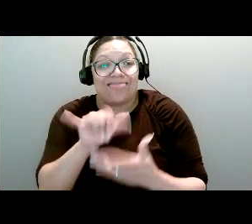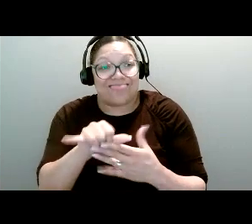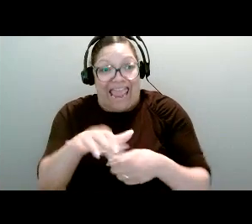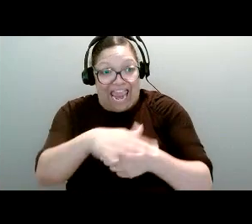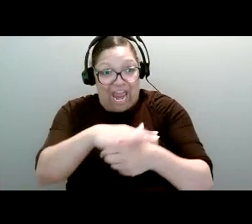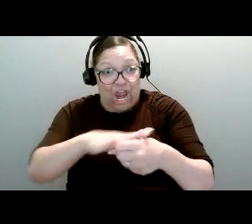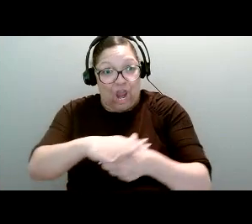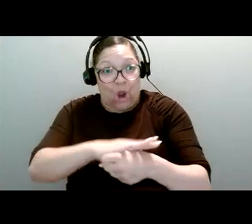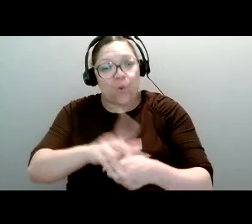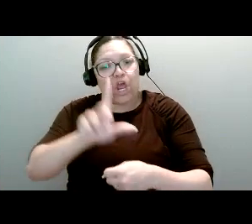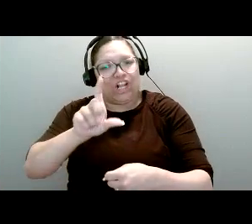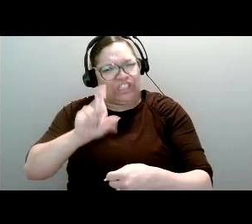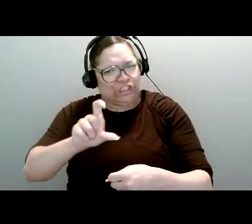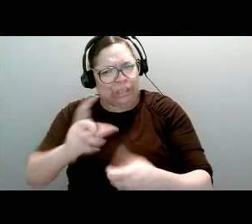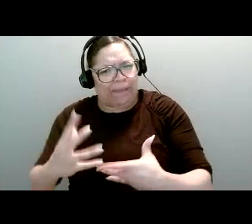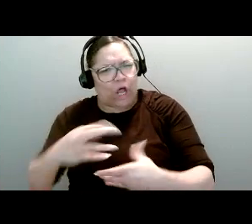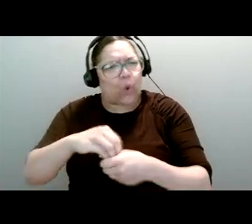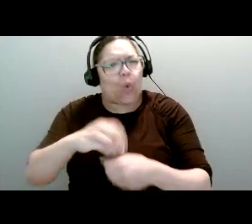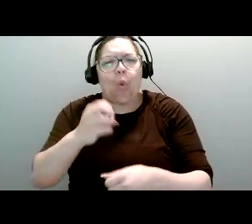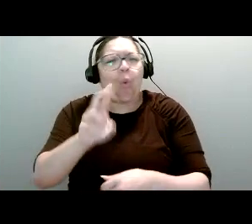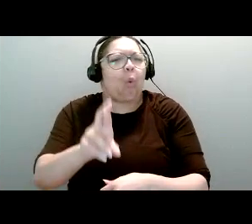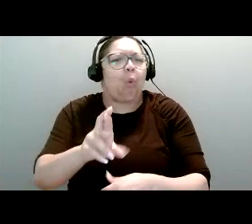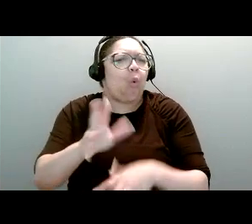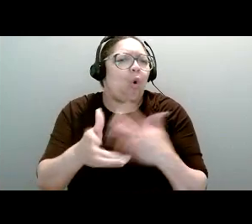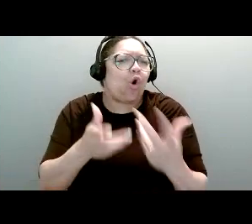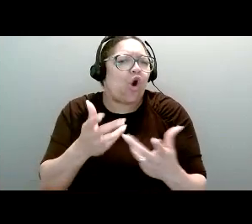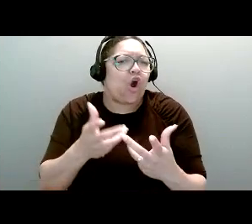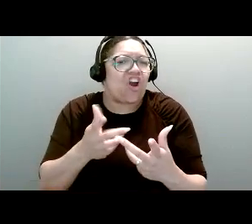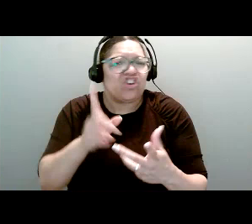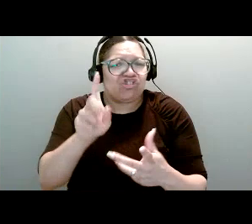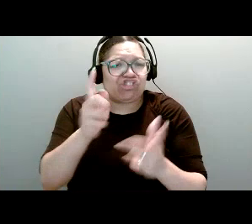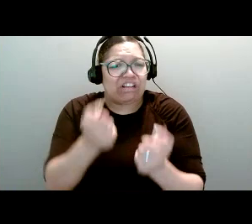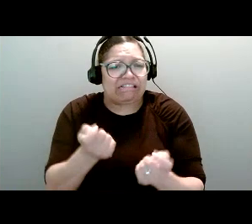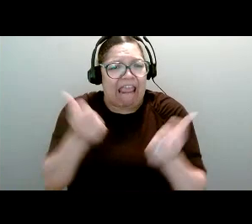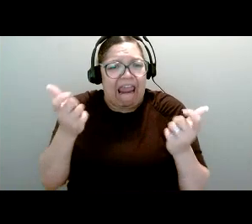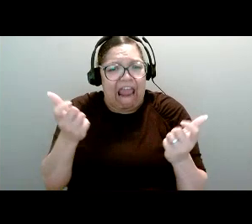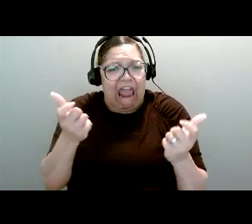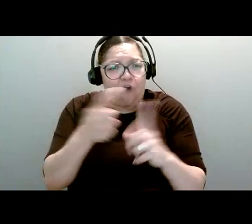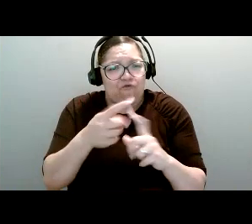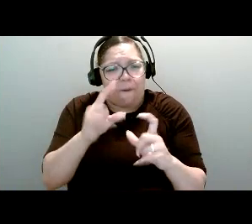included or that should be taken out of the study boundary because they may not